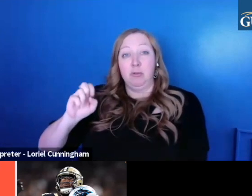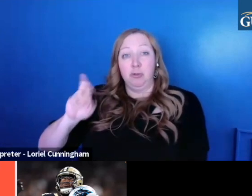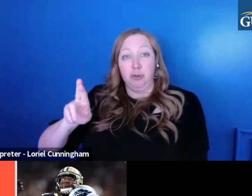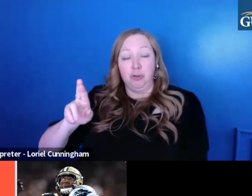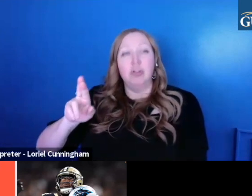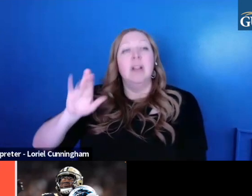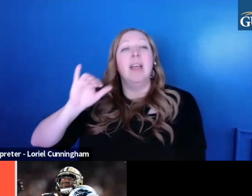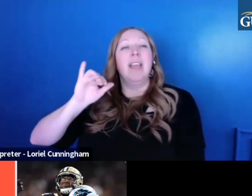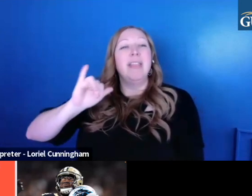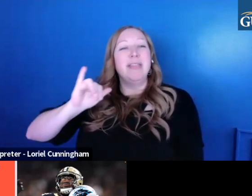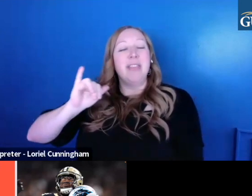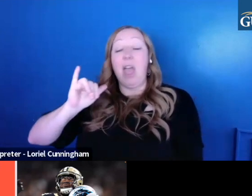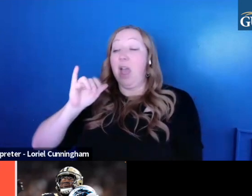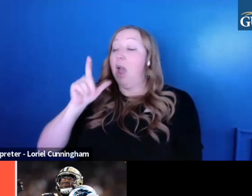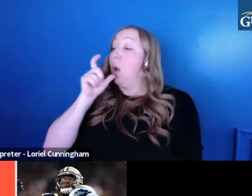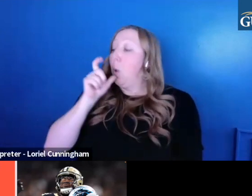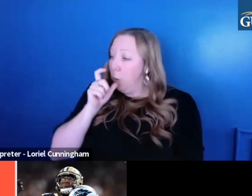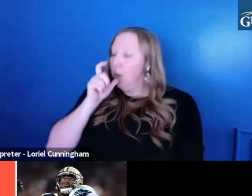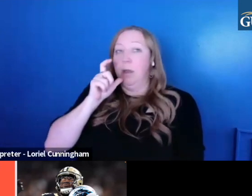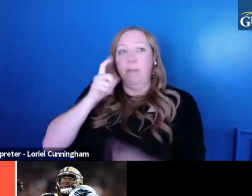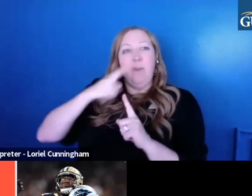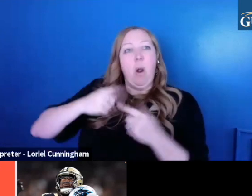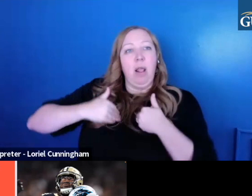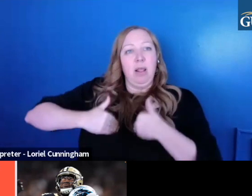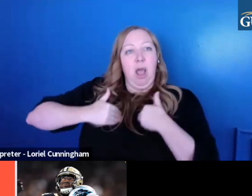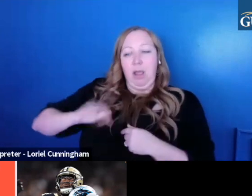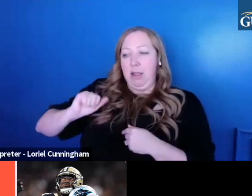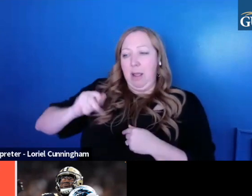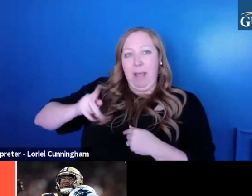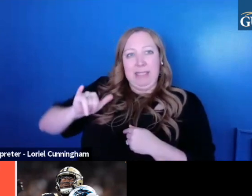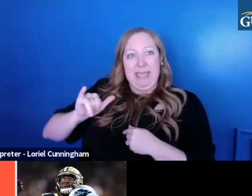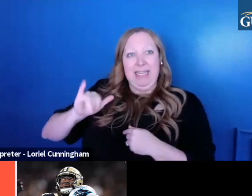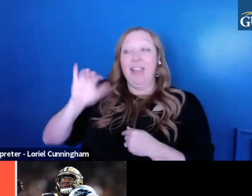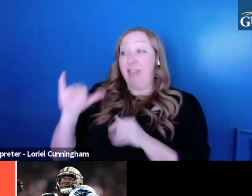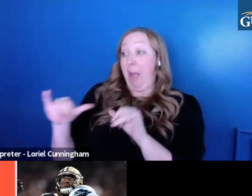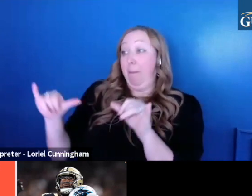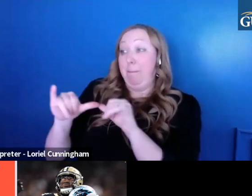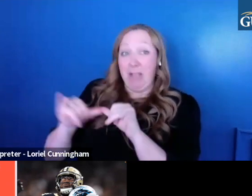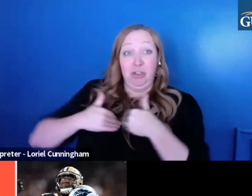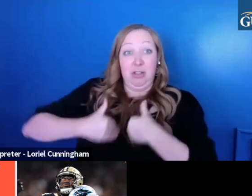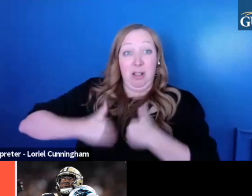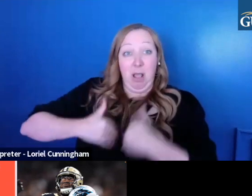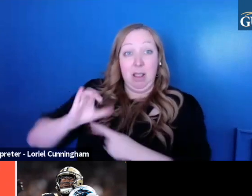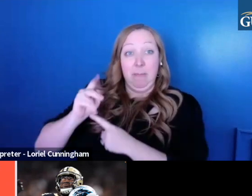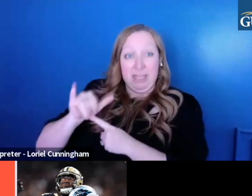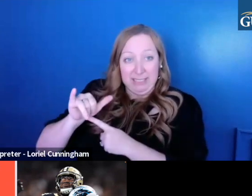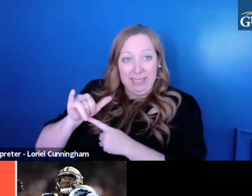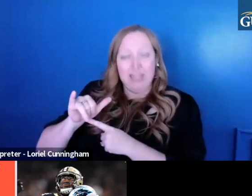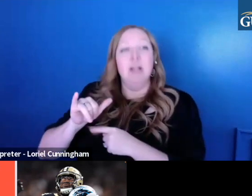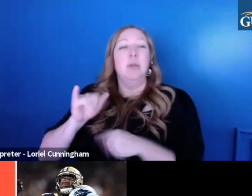smaller lung capacity, and therefore when you're using the spirometer, having a lower measure for certain